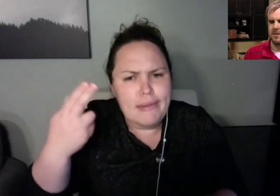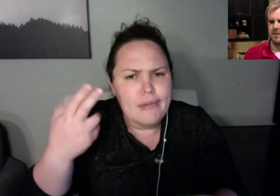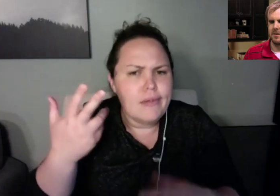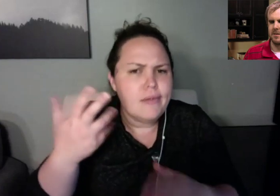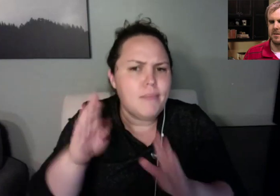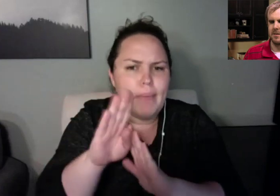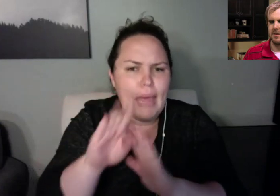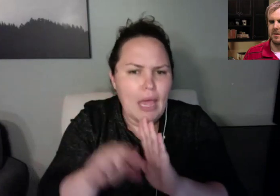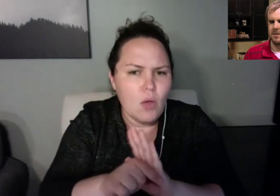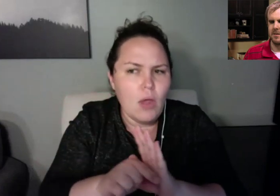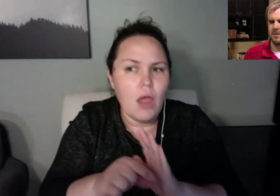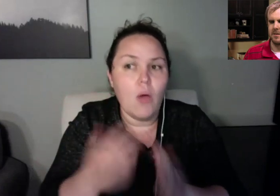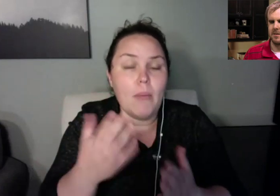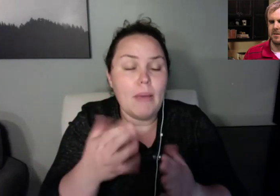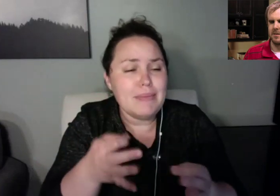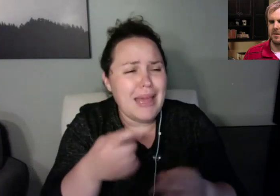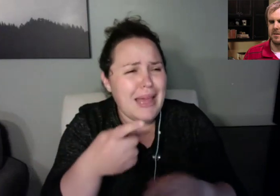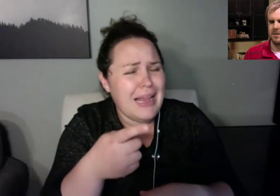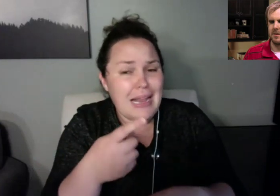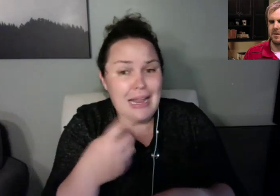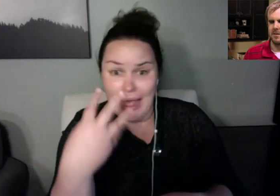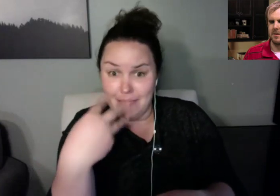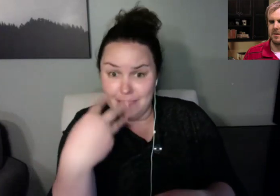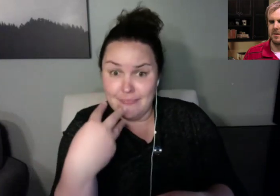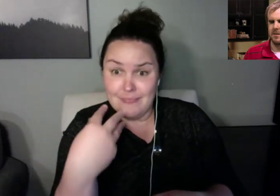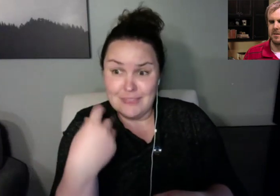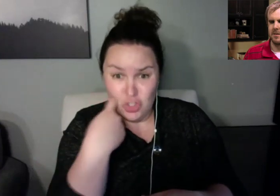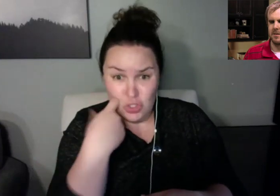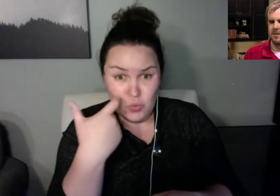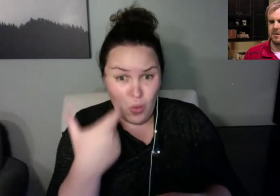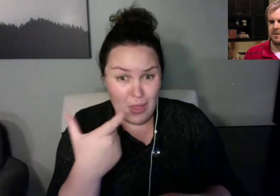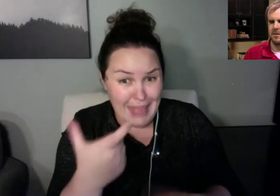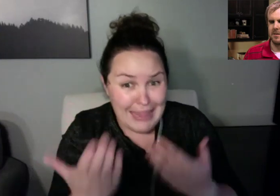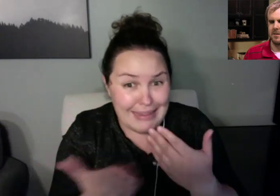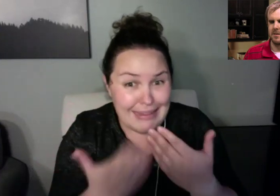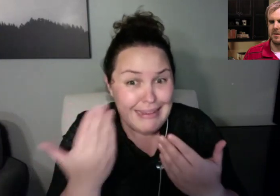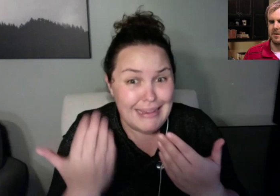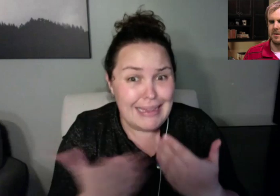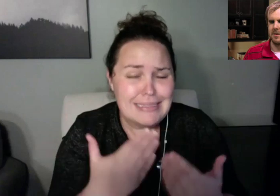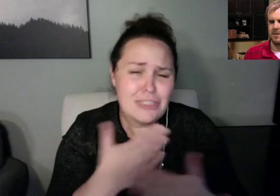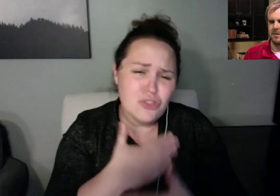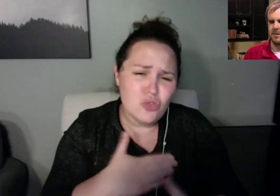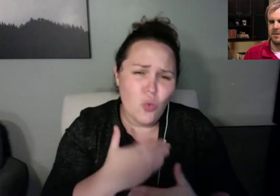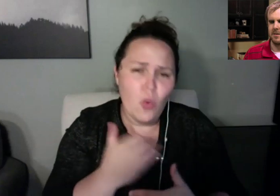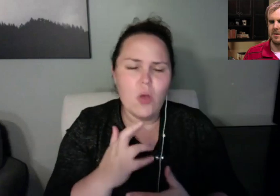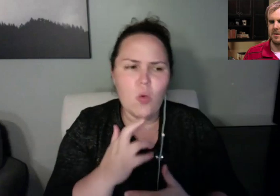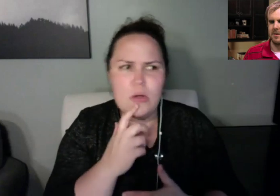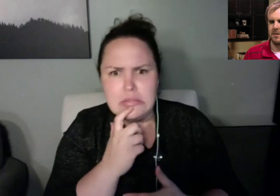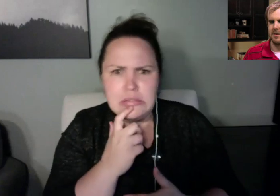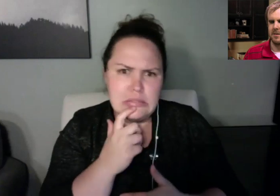Was it easy or hard for you to think of something to do?